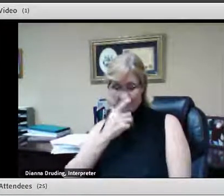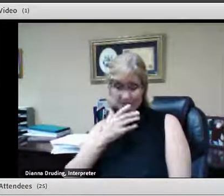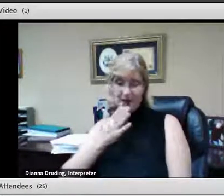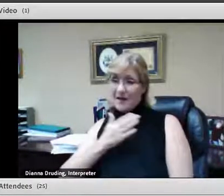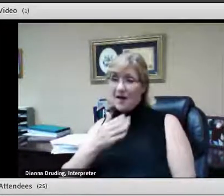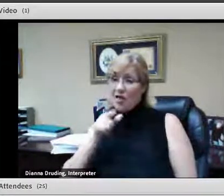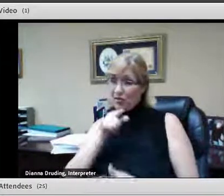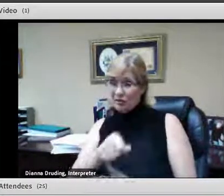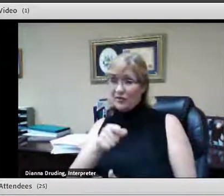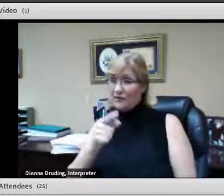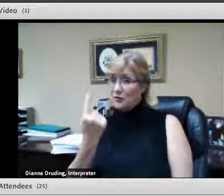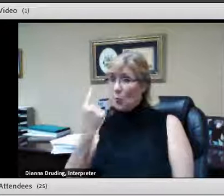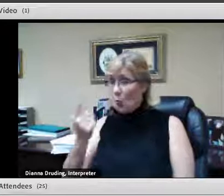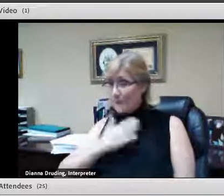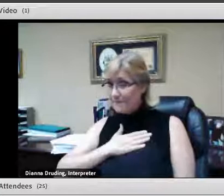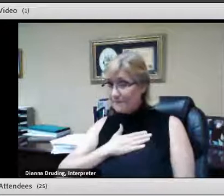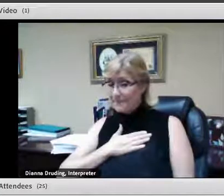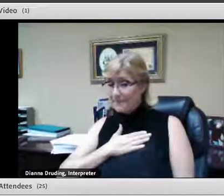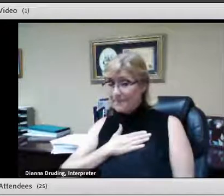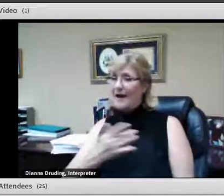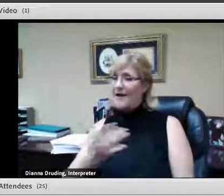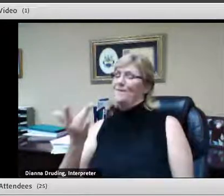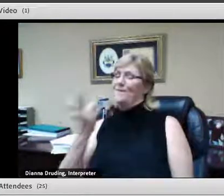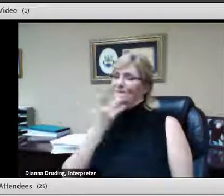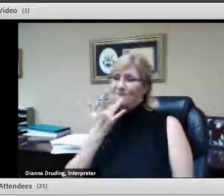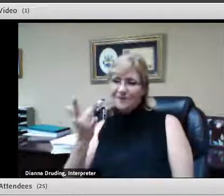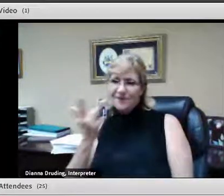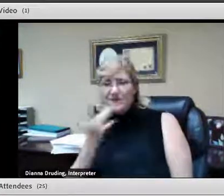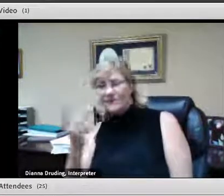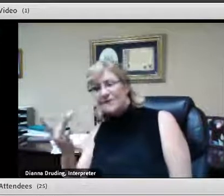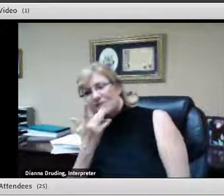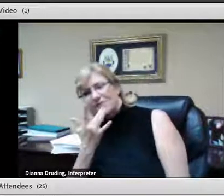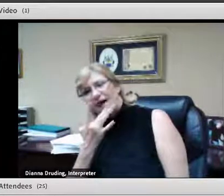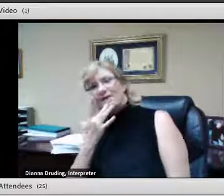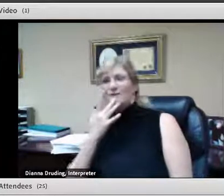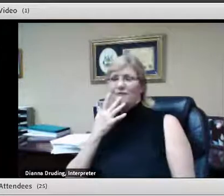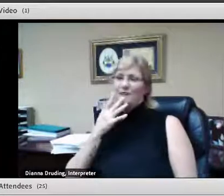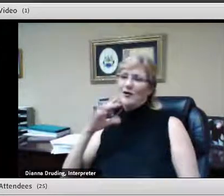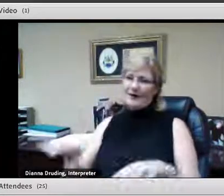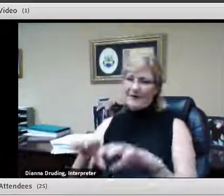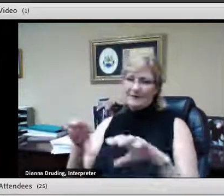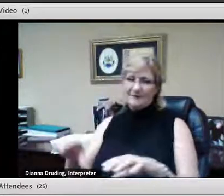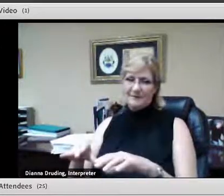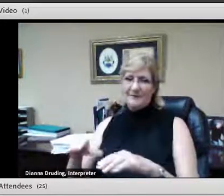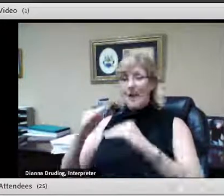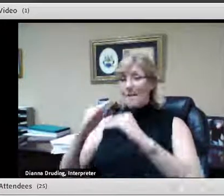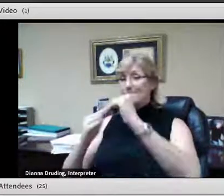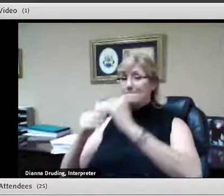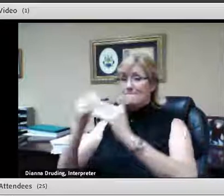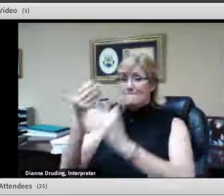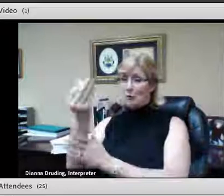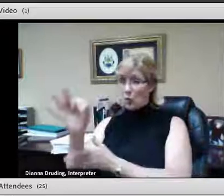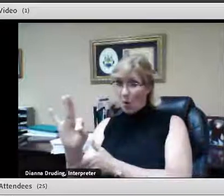This is one of my favorite, favorite, favorite activities. This is the build-off we use very often.